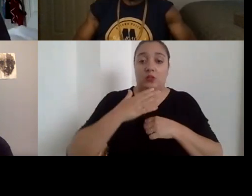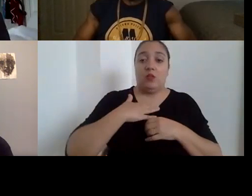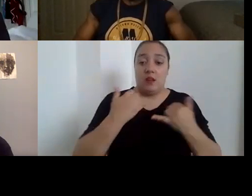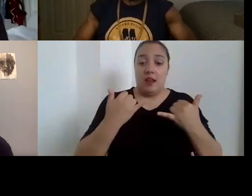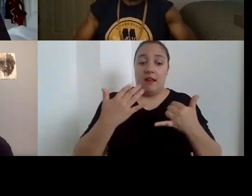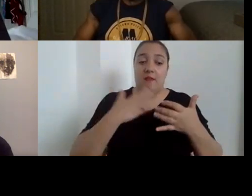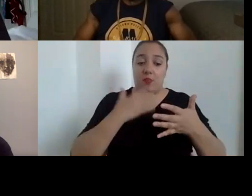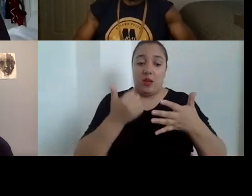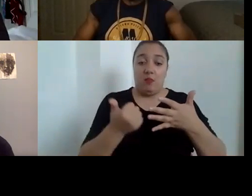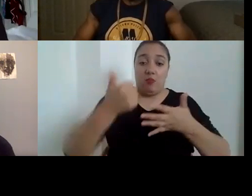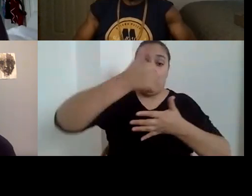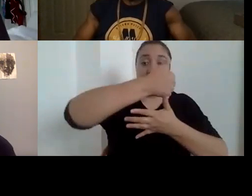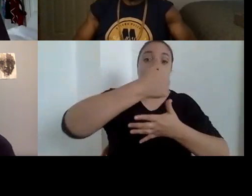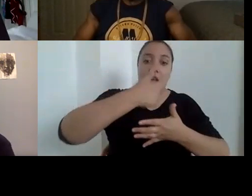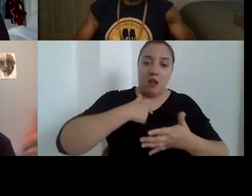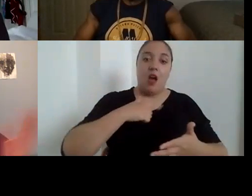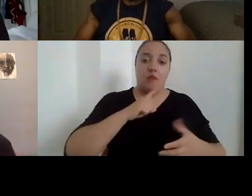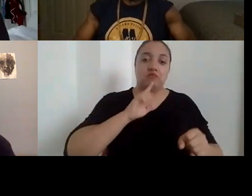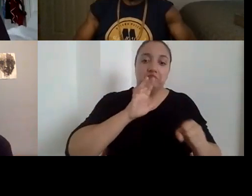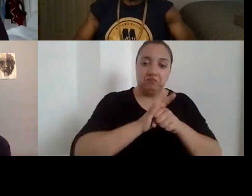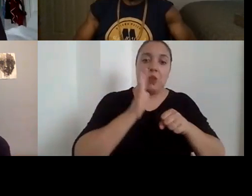care about but, you know, they slip away at times.